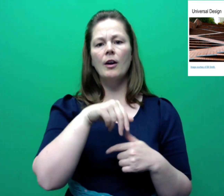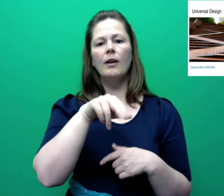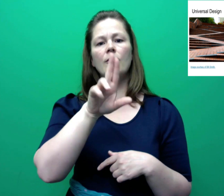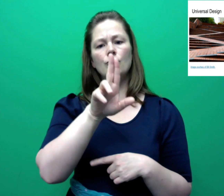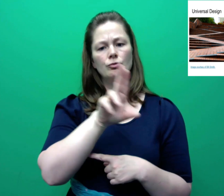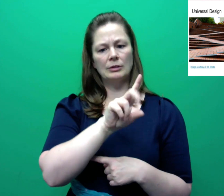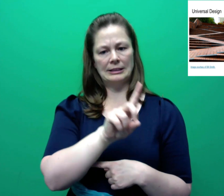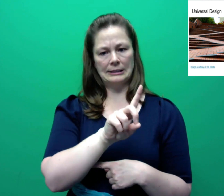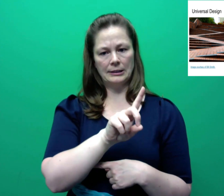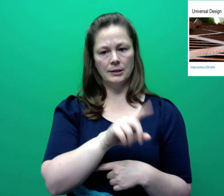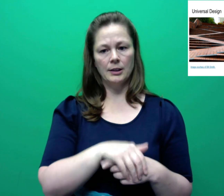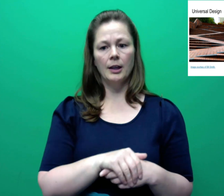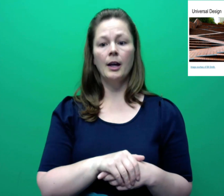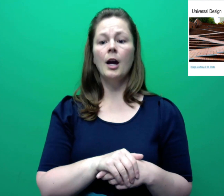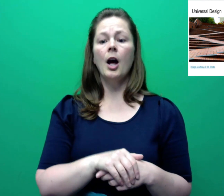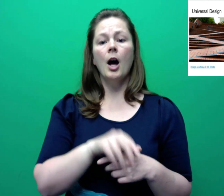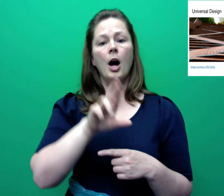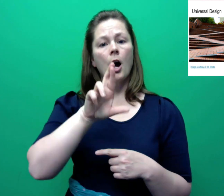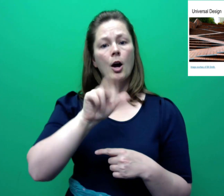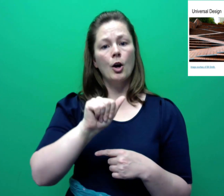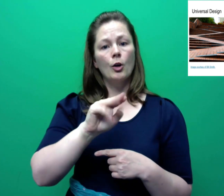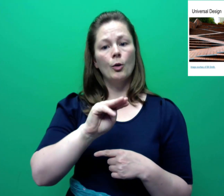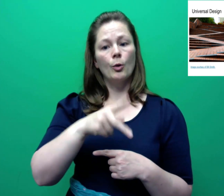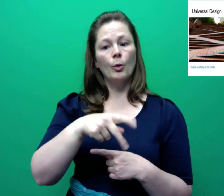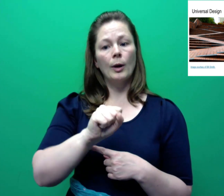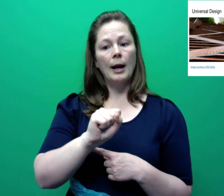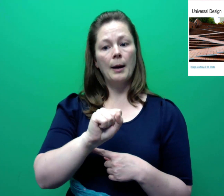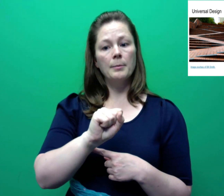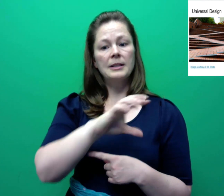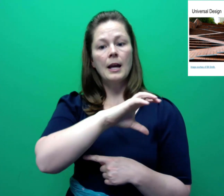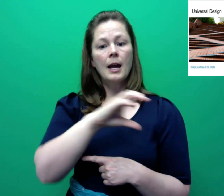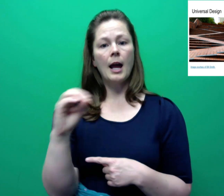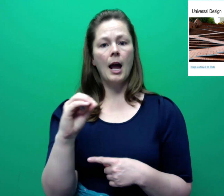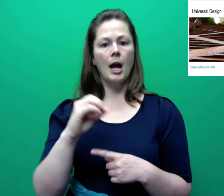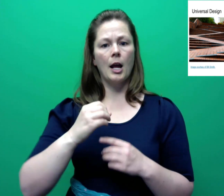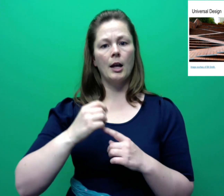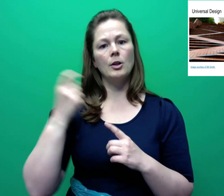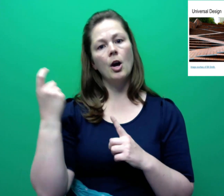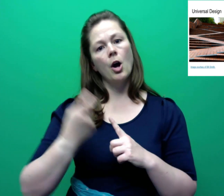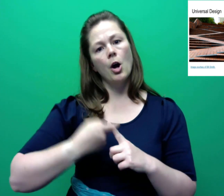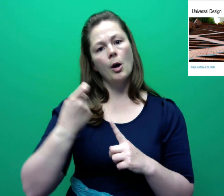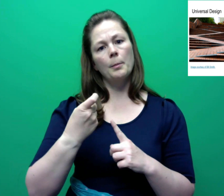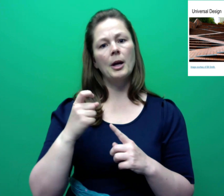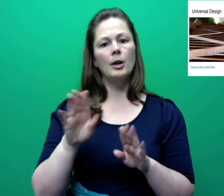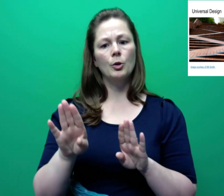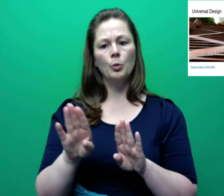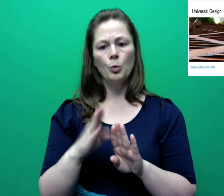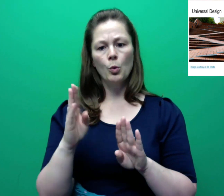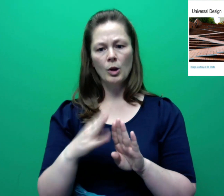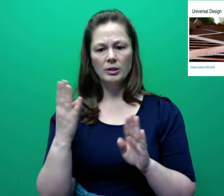Two examples of universal design in architecture are ramps and automatic